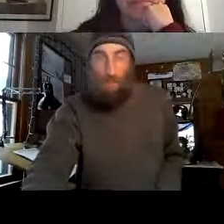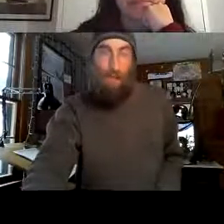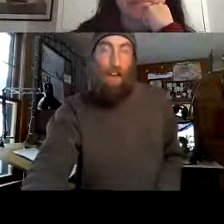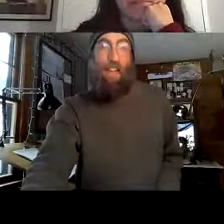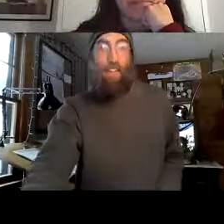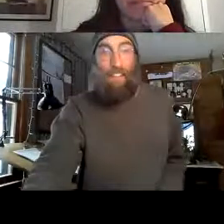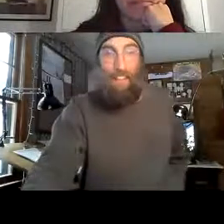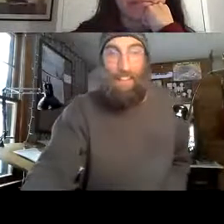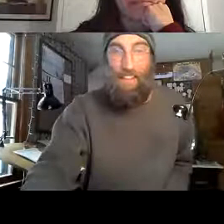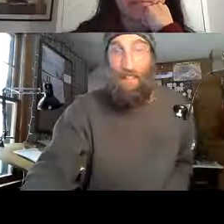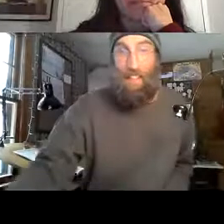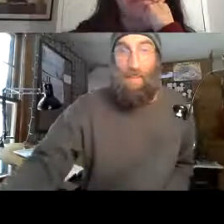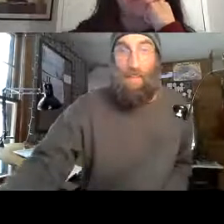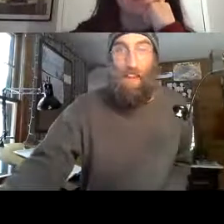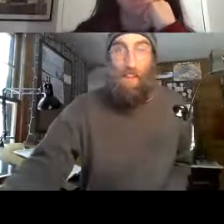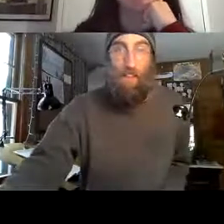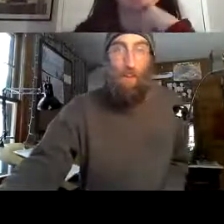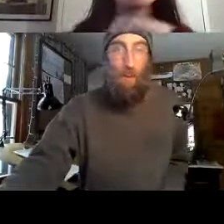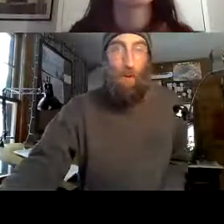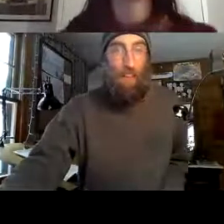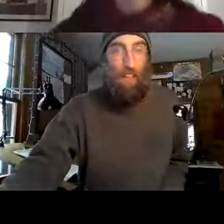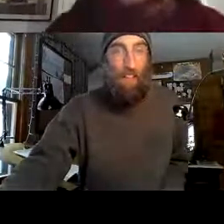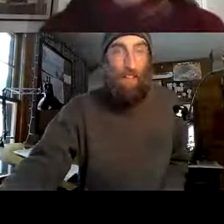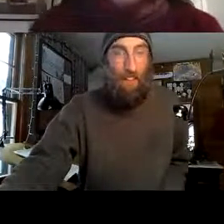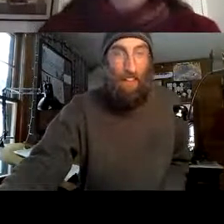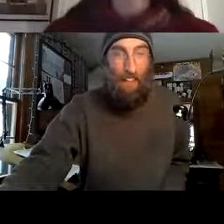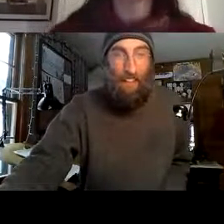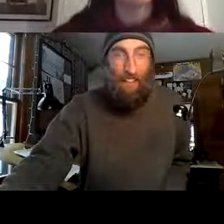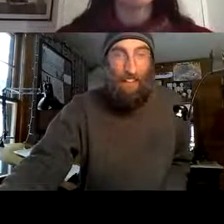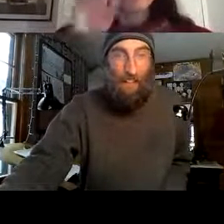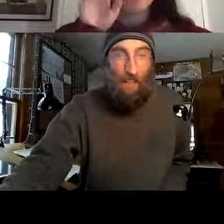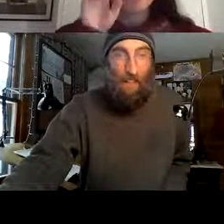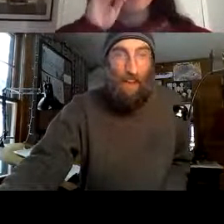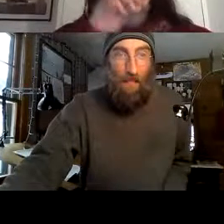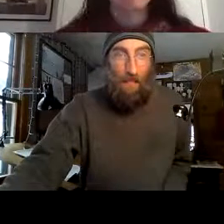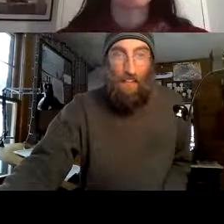few, and well, it's been 10 years I've been working on this story-- this was-- I drew